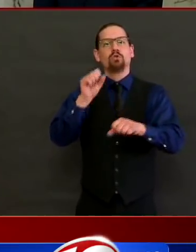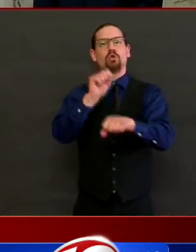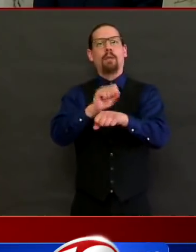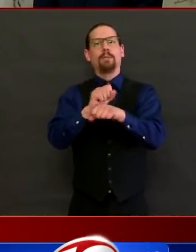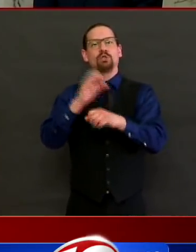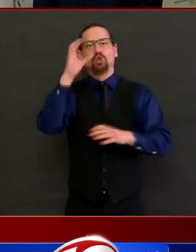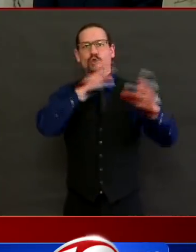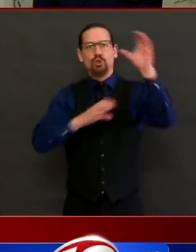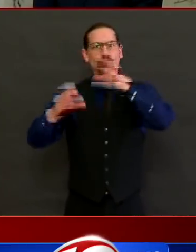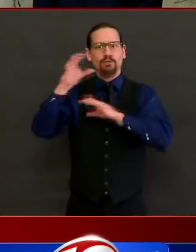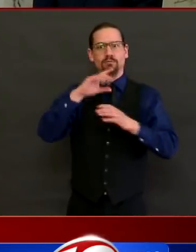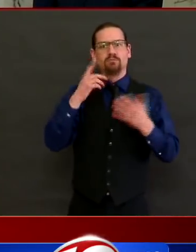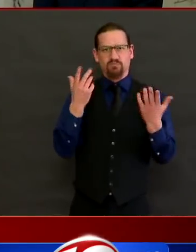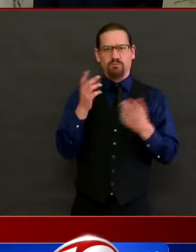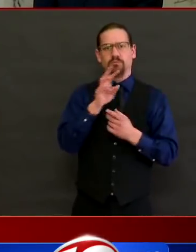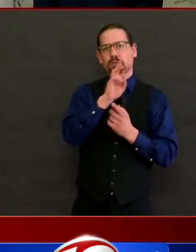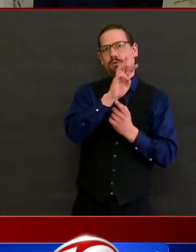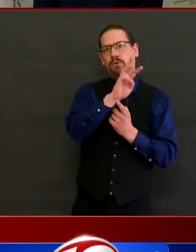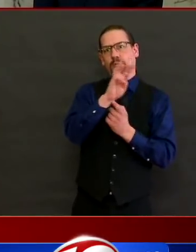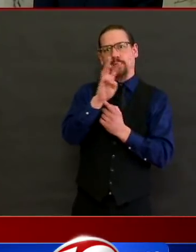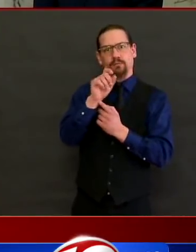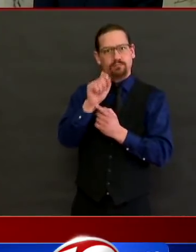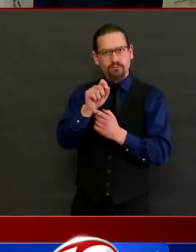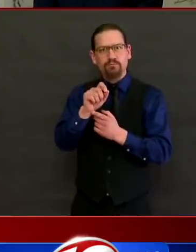AS OF TODAY, WE HAVE LAUNCHED A